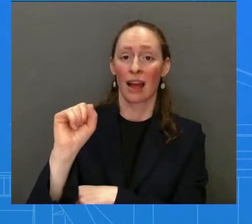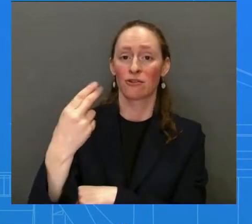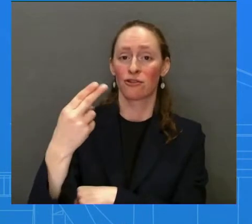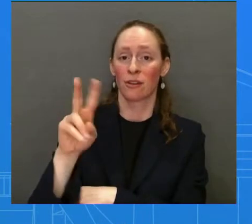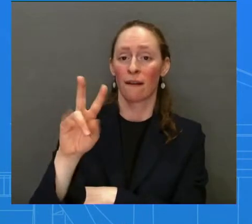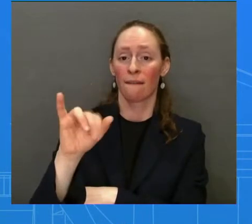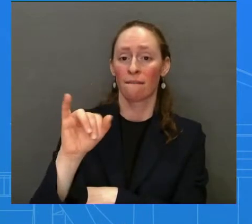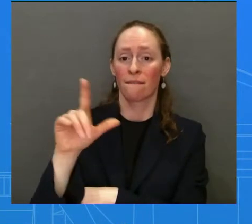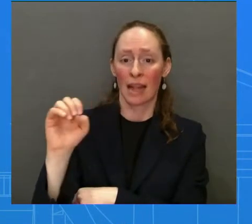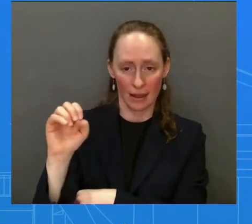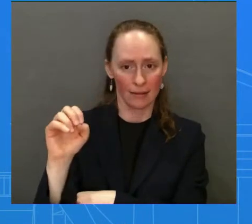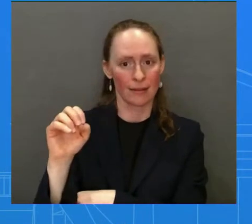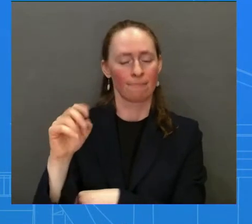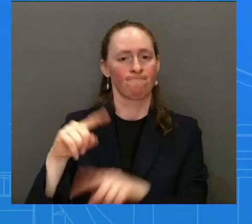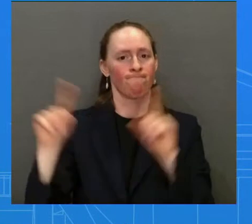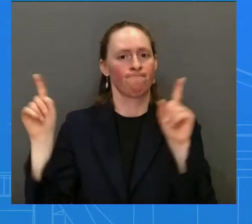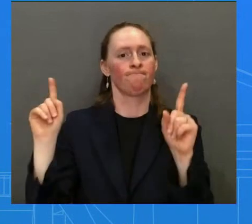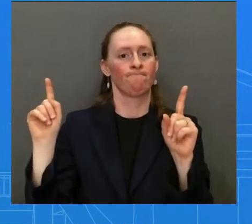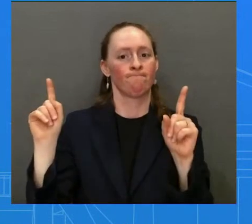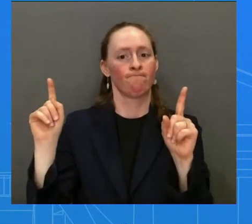An adult woman has been identified now, 28 years old.